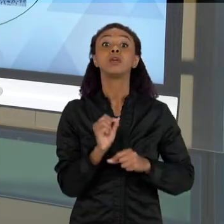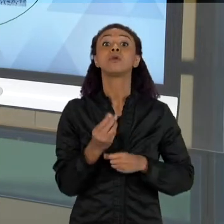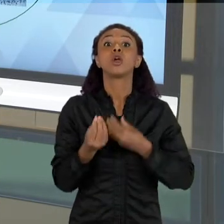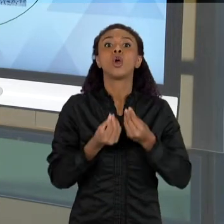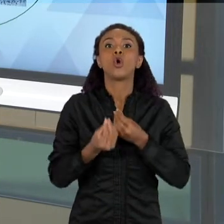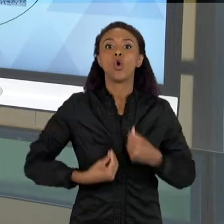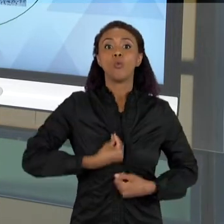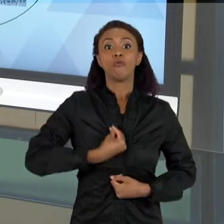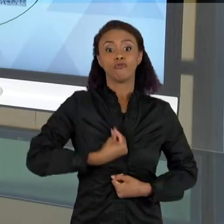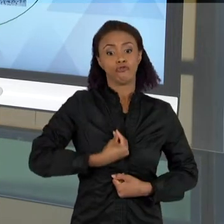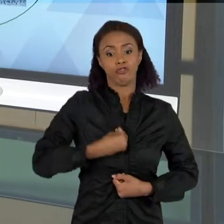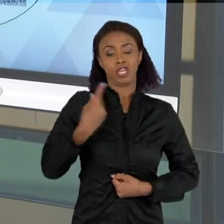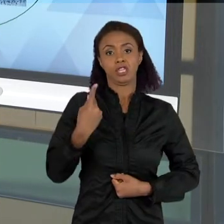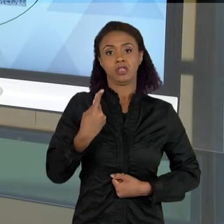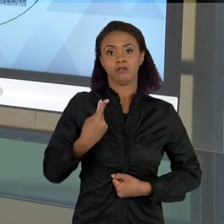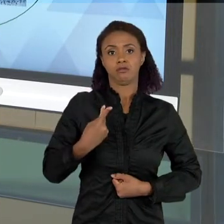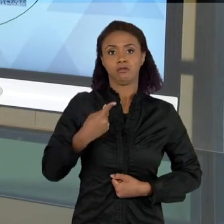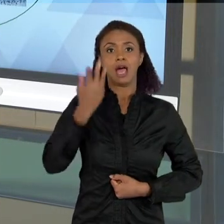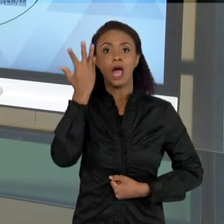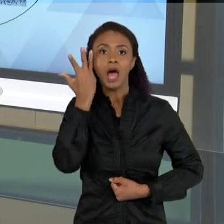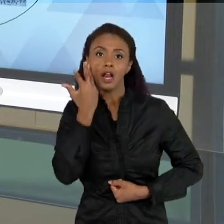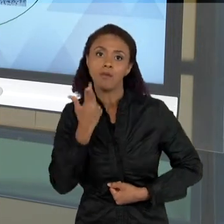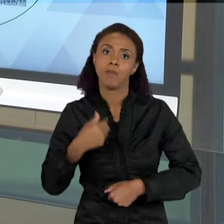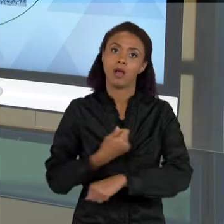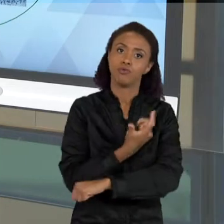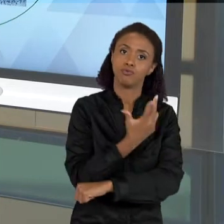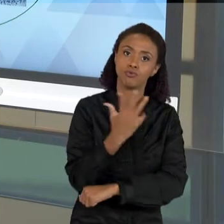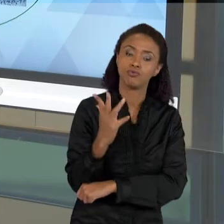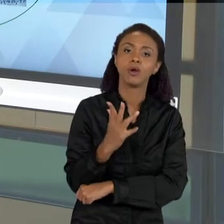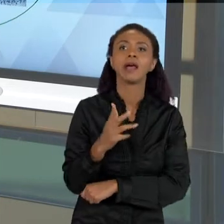BRASILEIROS, ENTÃO LIVROS INFANTIS QUE SÃO PASSADOS NA FLORESTA AMAZÔNICA, NA MATA